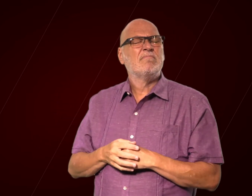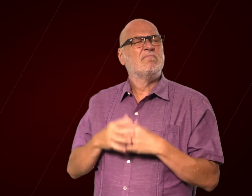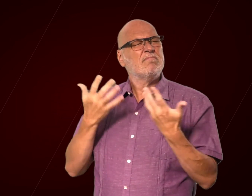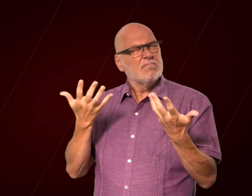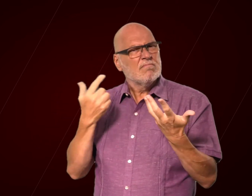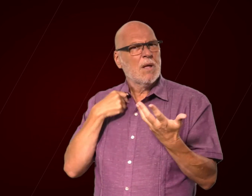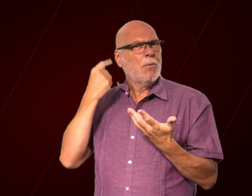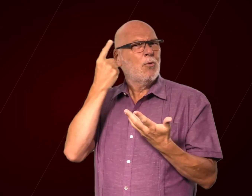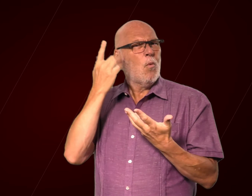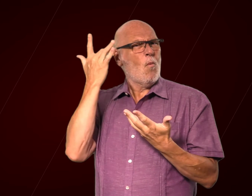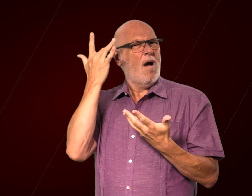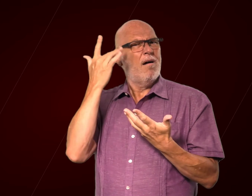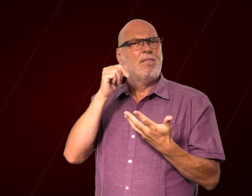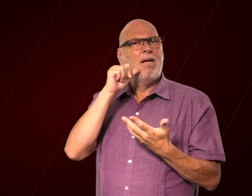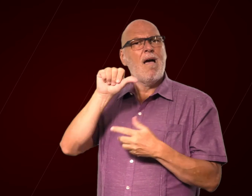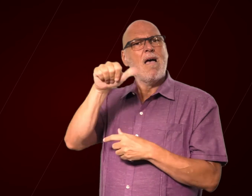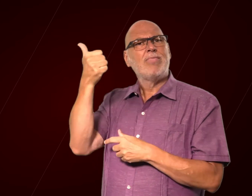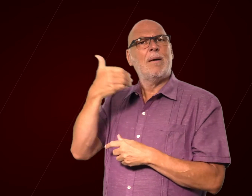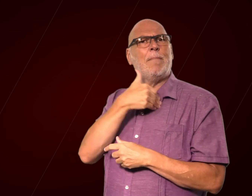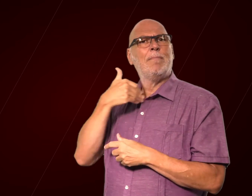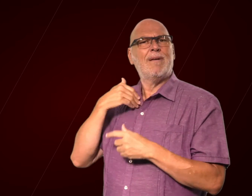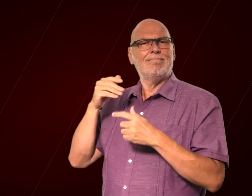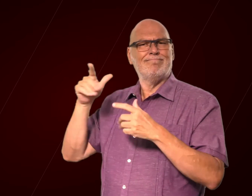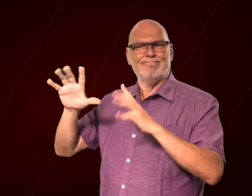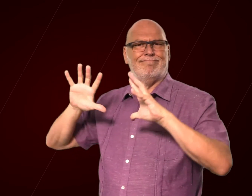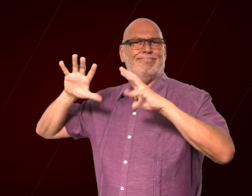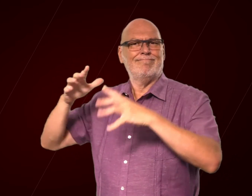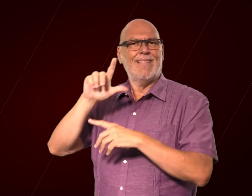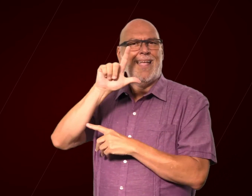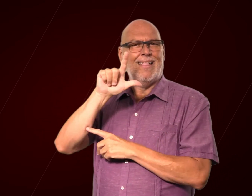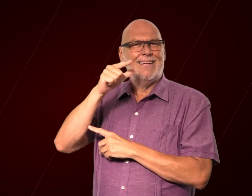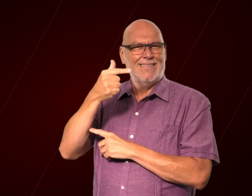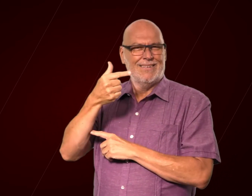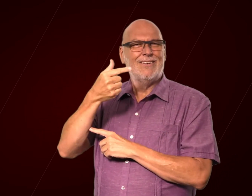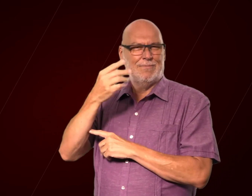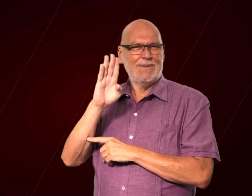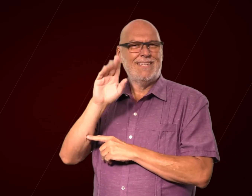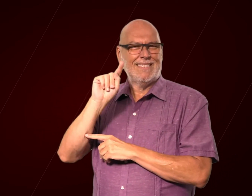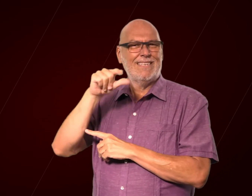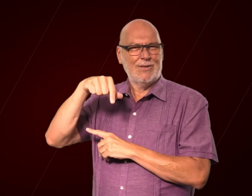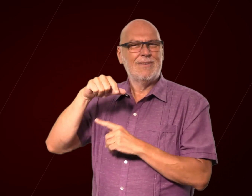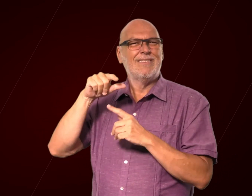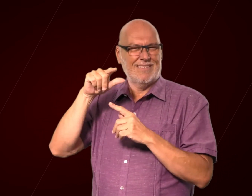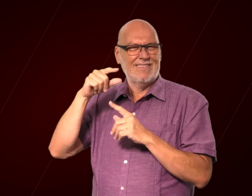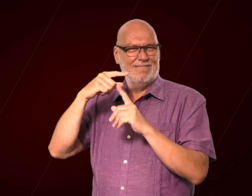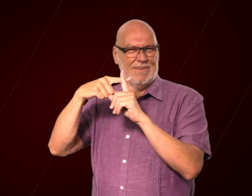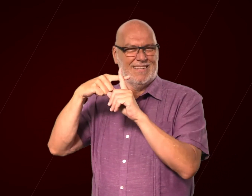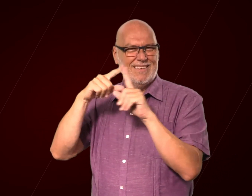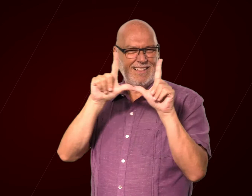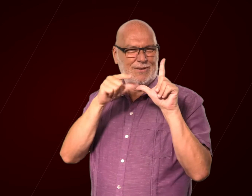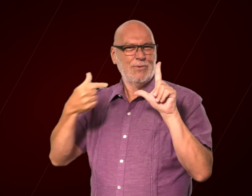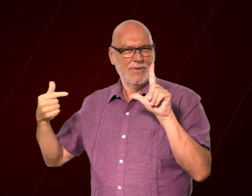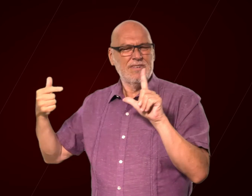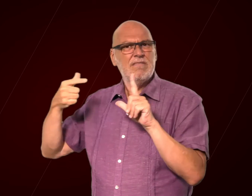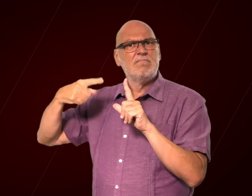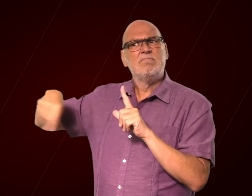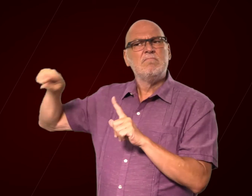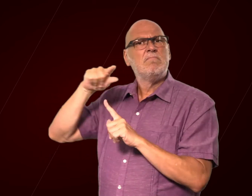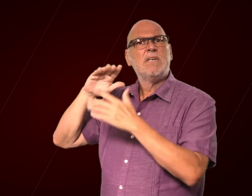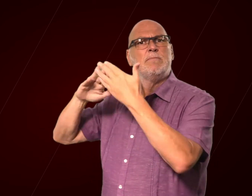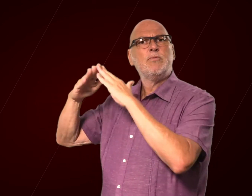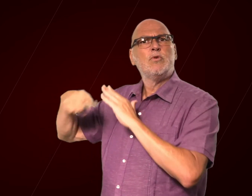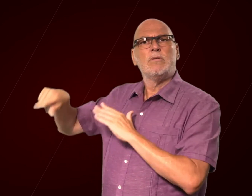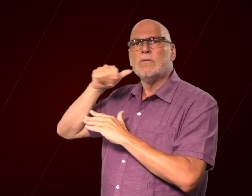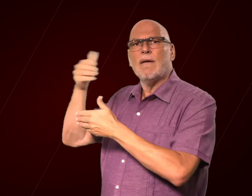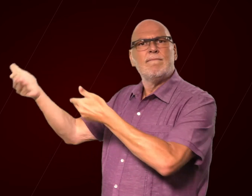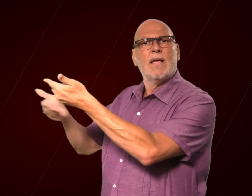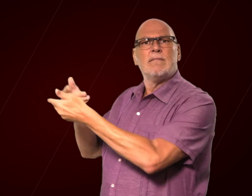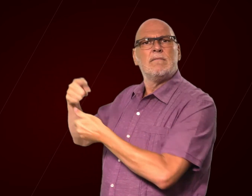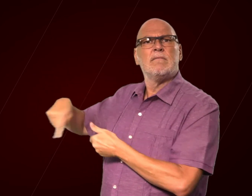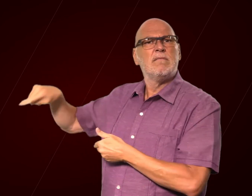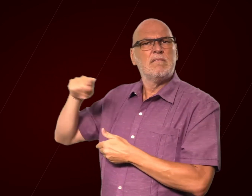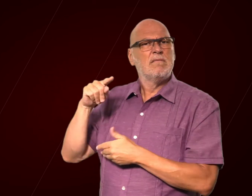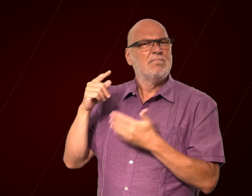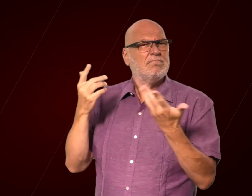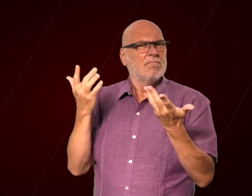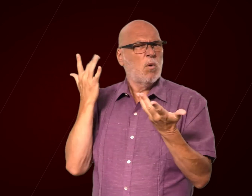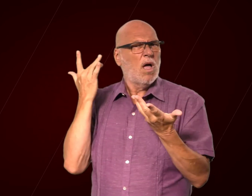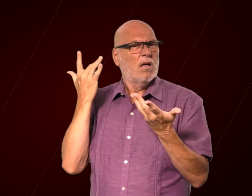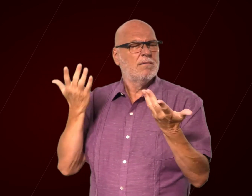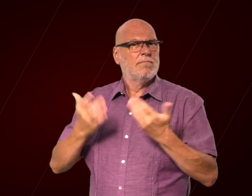Why aren't other members of the LGBTQ+ community invited?